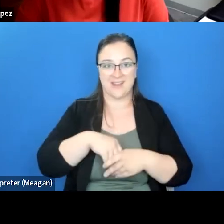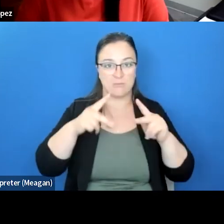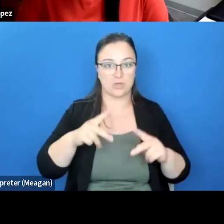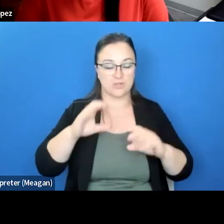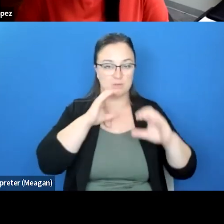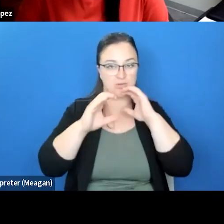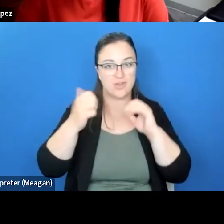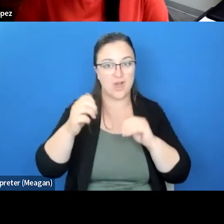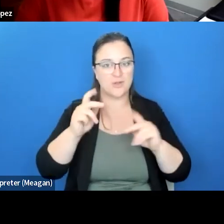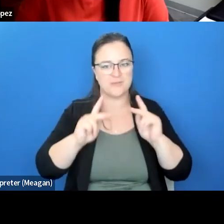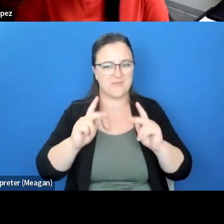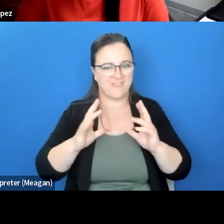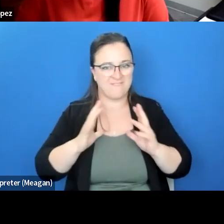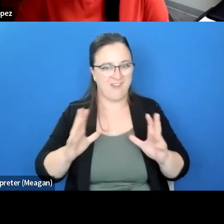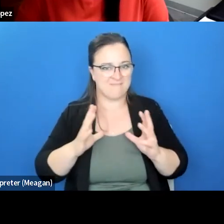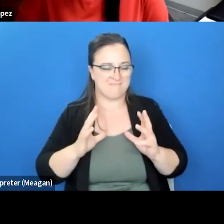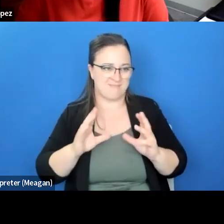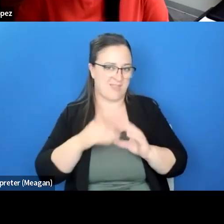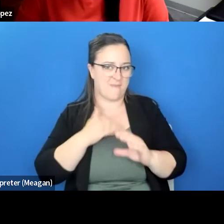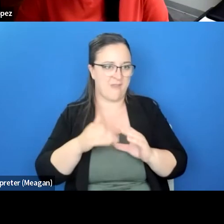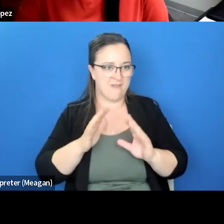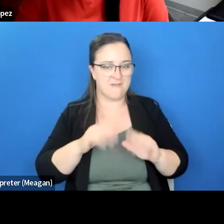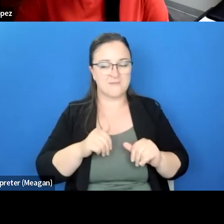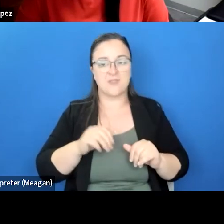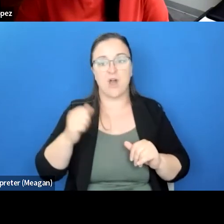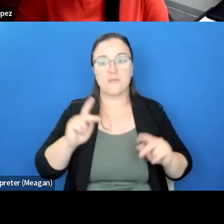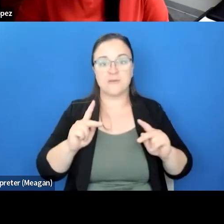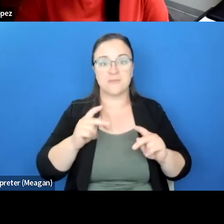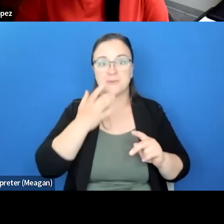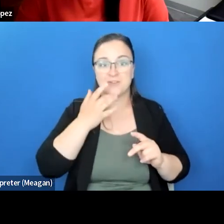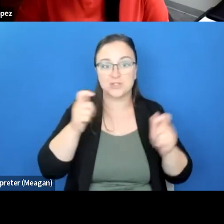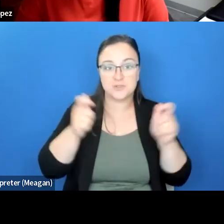other people who do great by emails, other people need it sort of in huddles or in team meetings